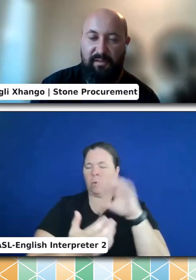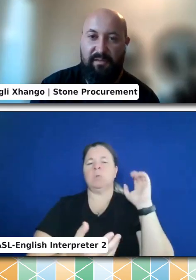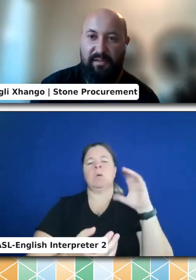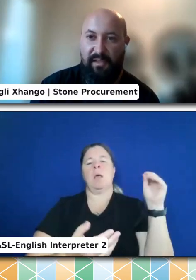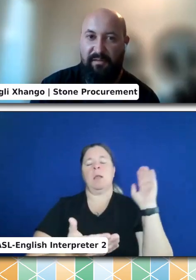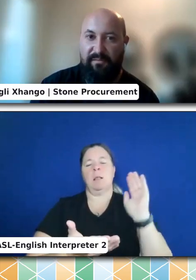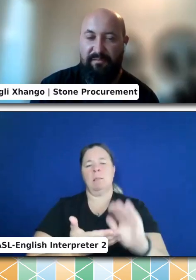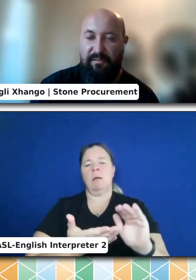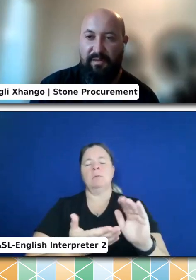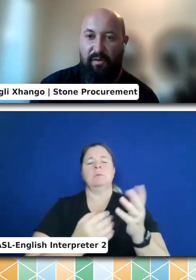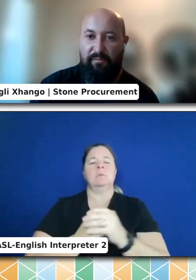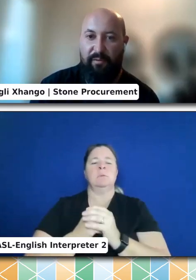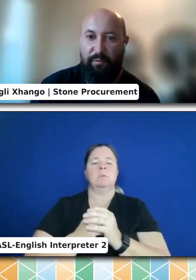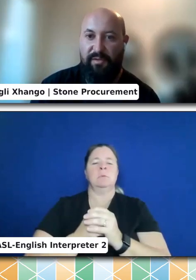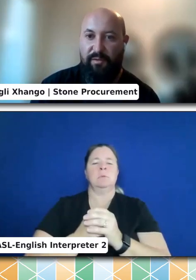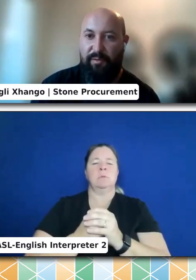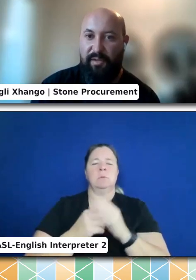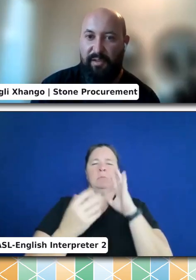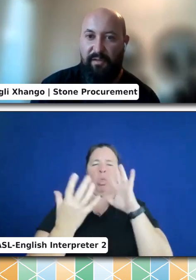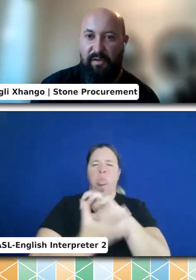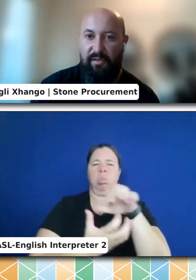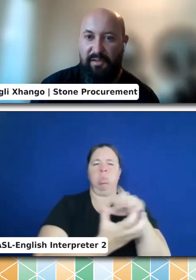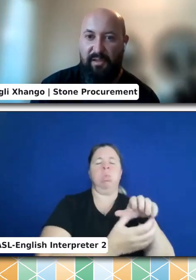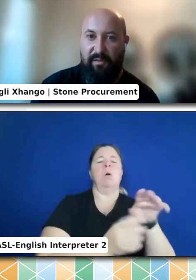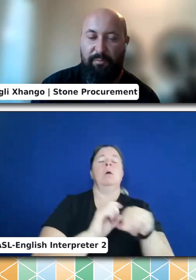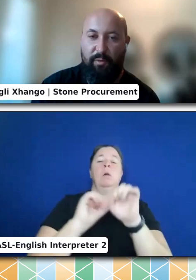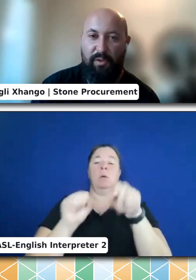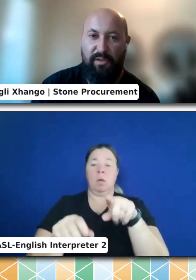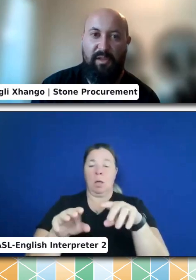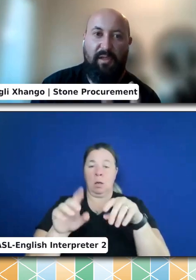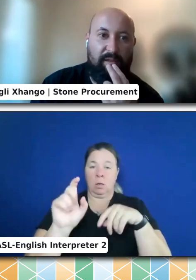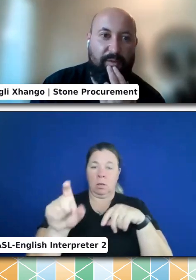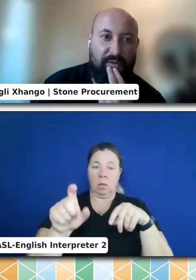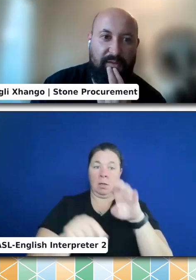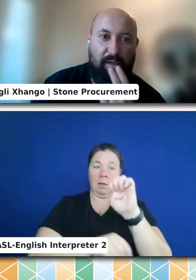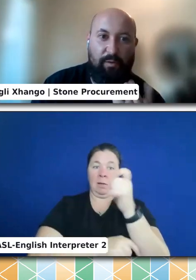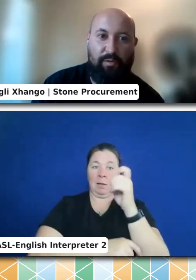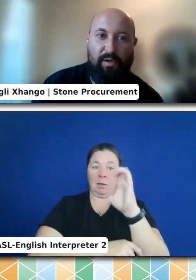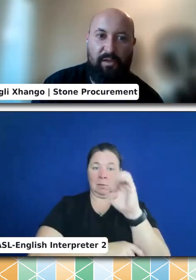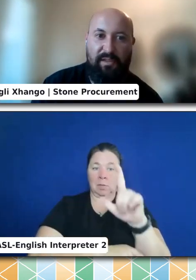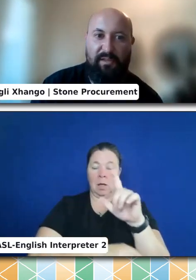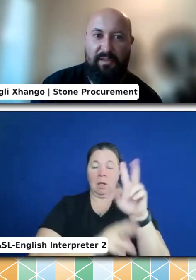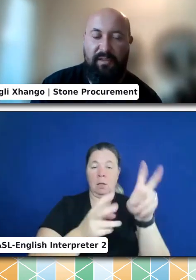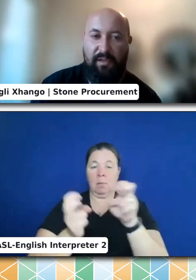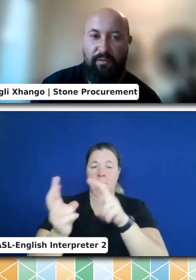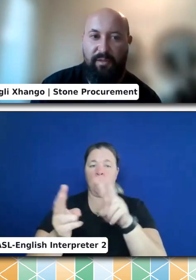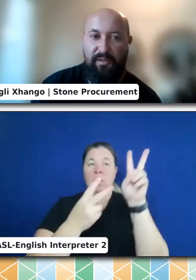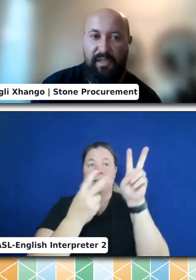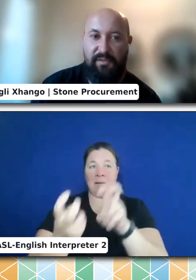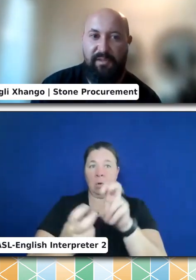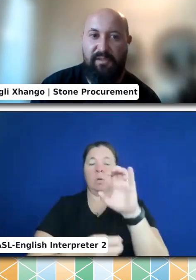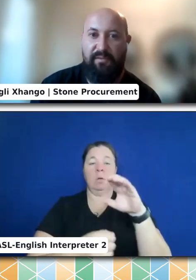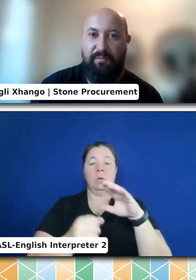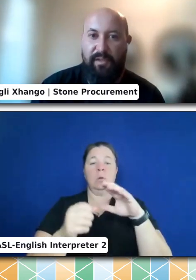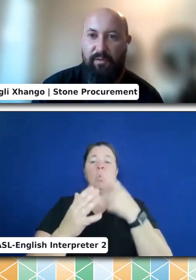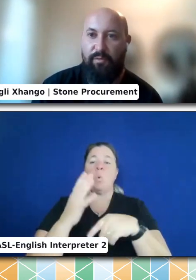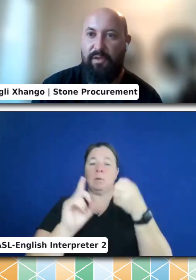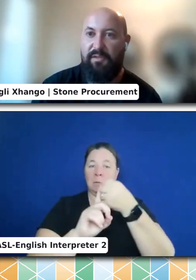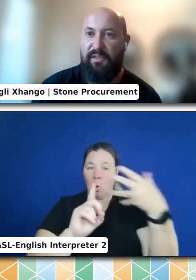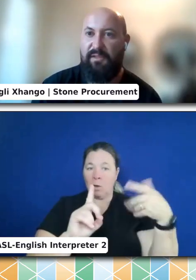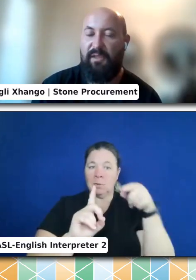Kind of convoluted, so if you click on Excel Import. You can download content and download the attachments. If you download content.